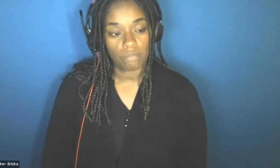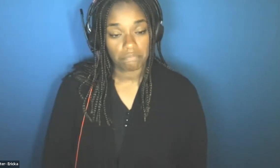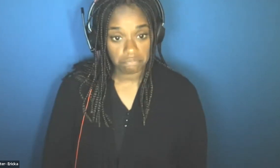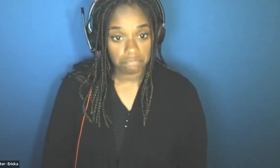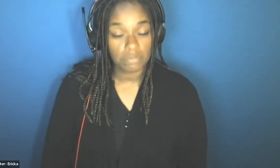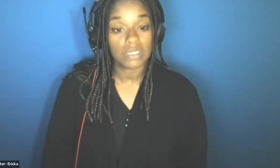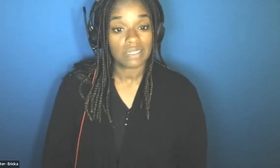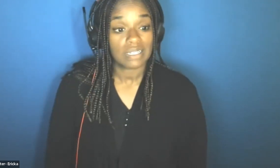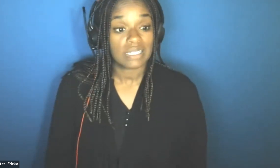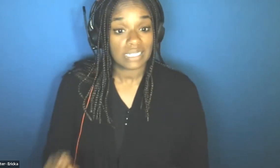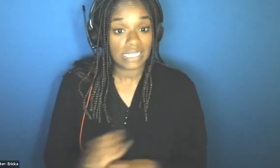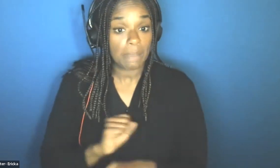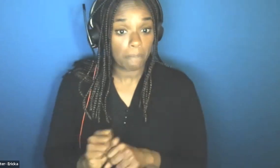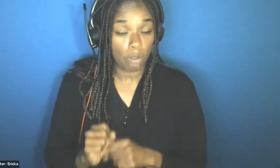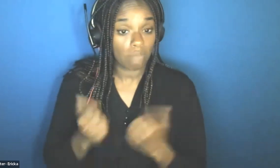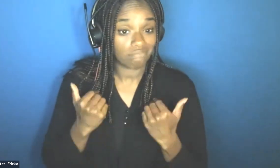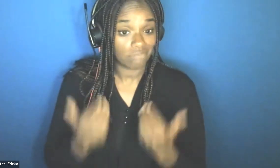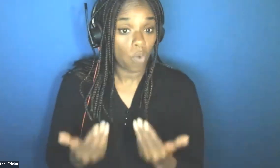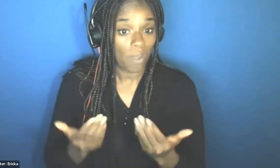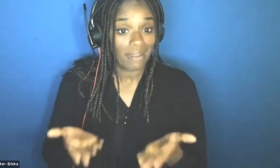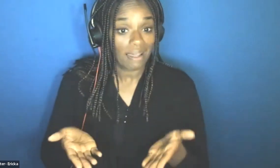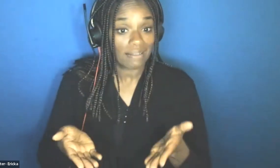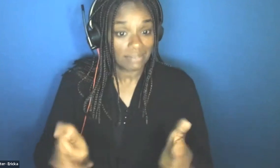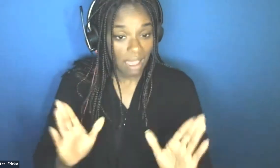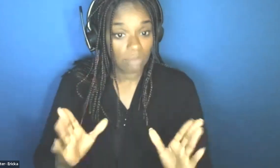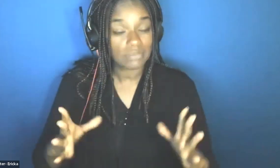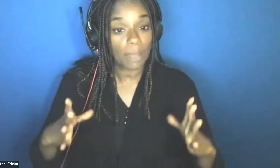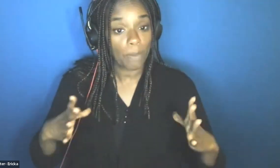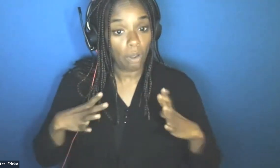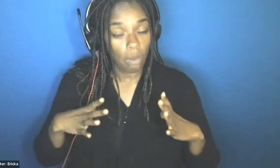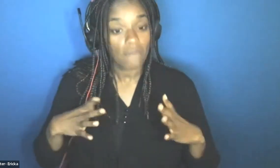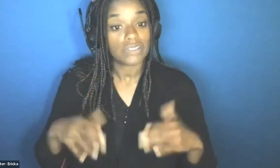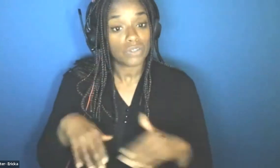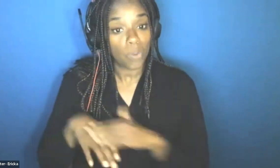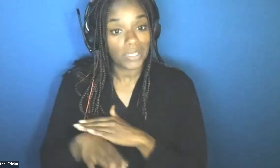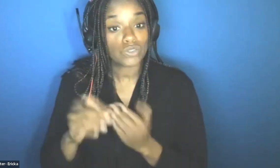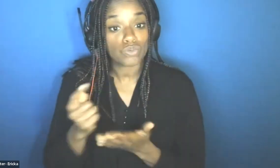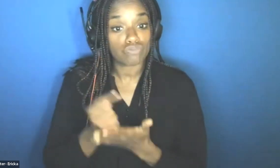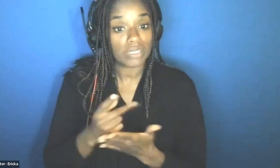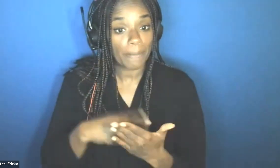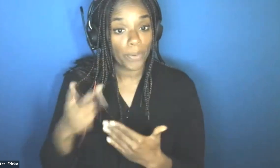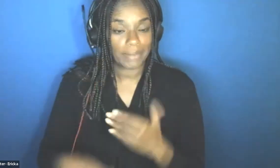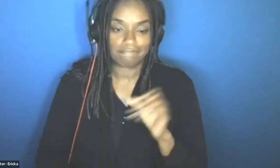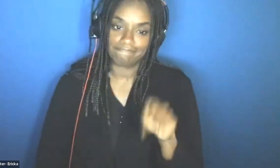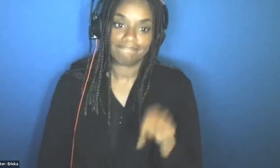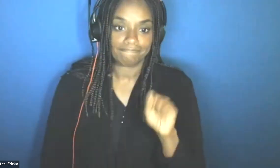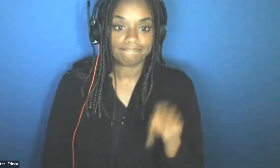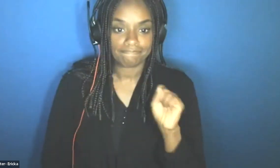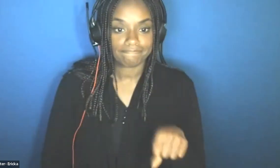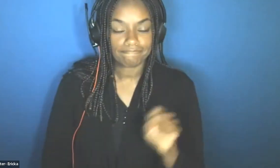If you have disciplinary action that's been taken against you prior to the disclosure of disability and the need for accommodation, simply disclosing disability doesn't make those prior disciplinary actions go away.